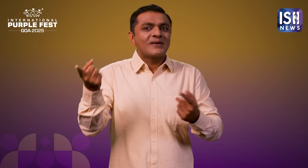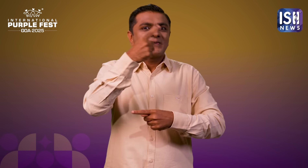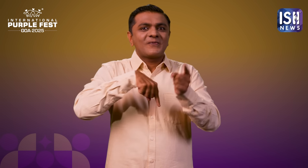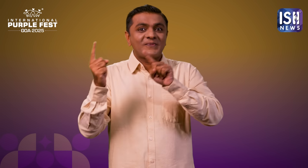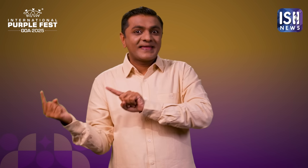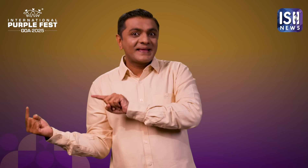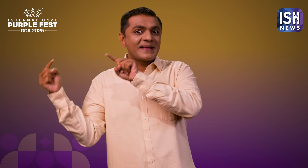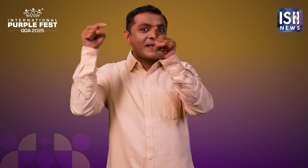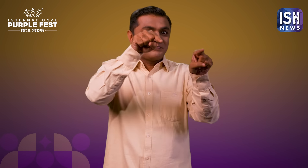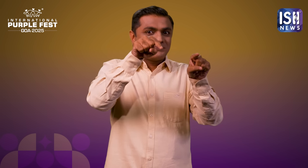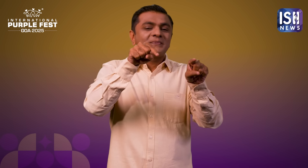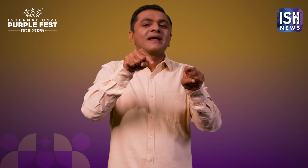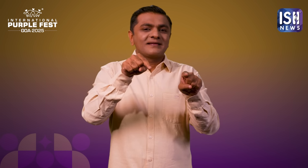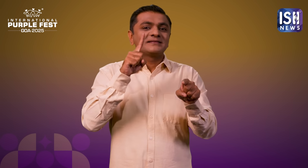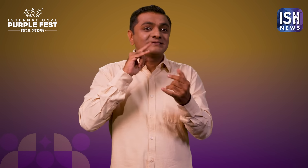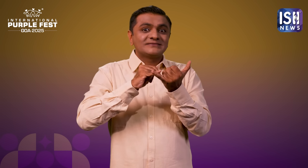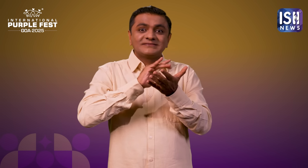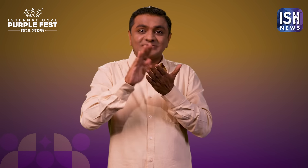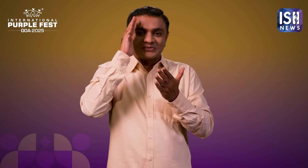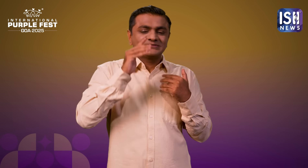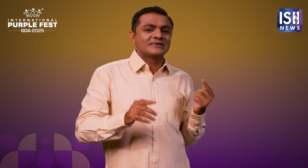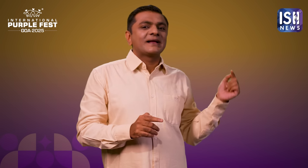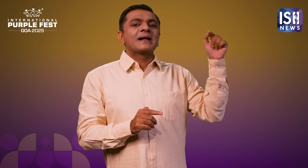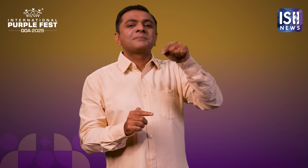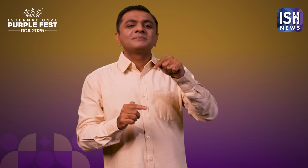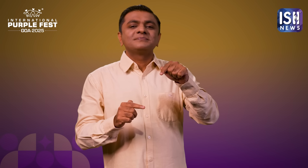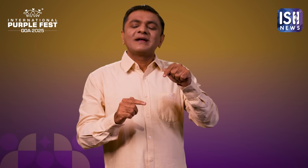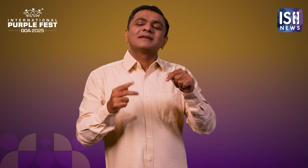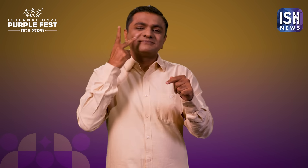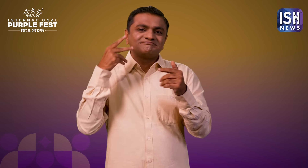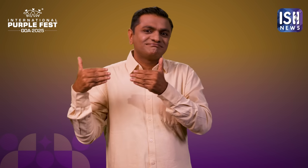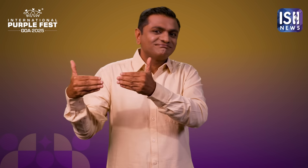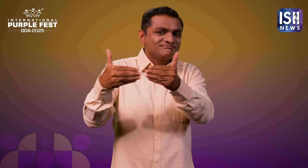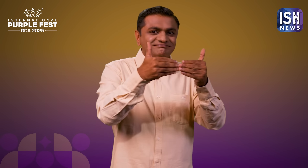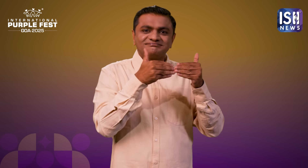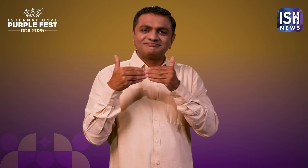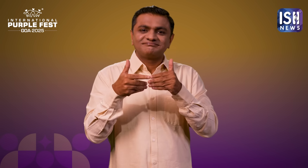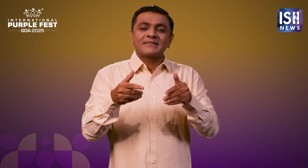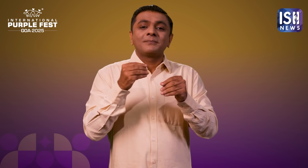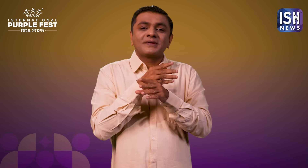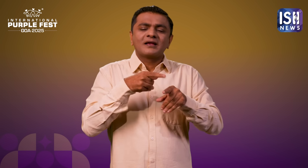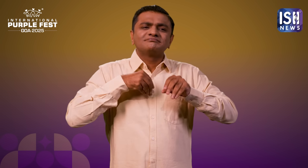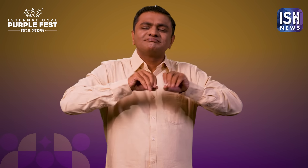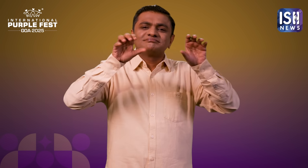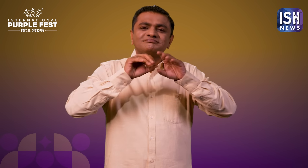ISH News is the Media Partner of the Purple fest and we look forward to meeting you all there.